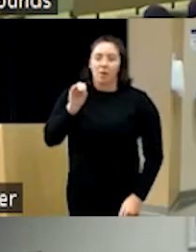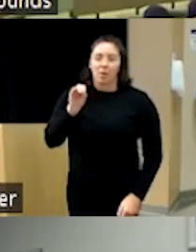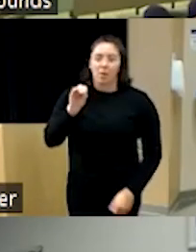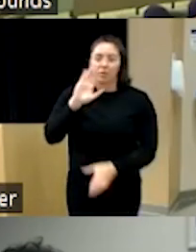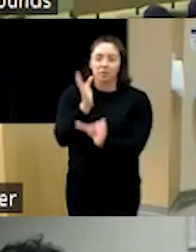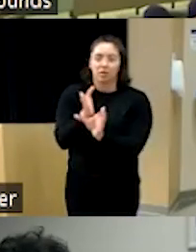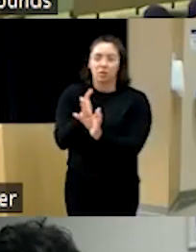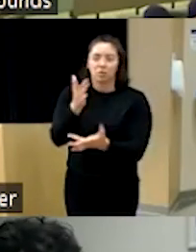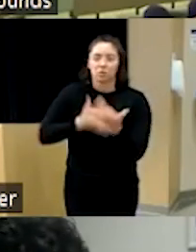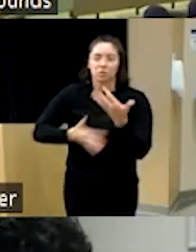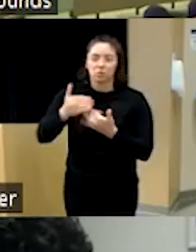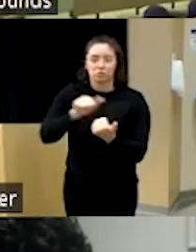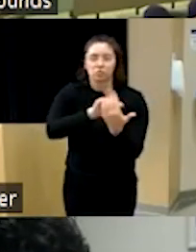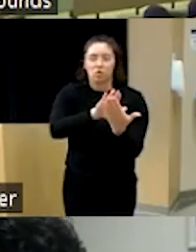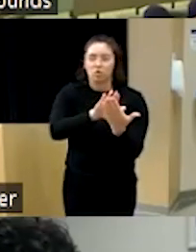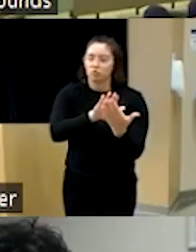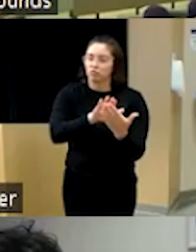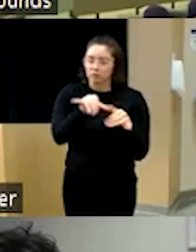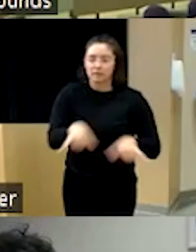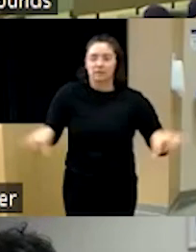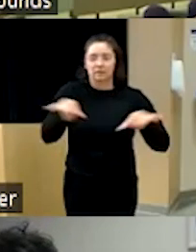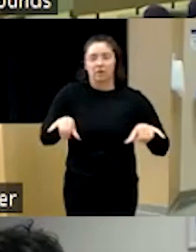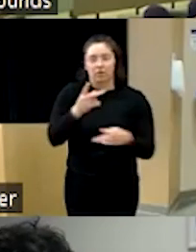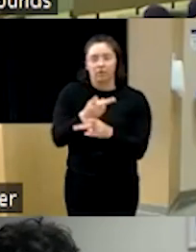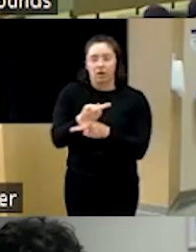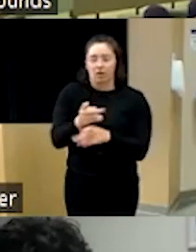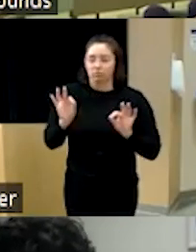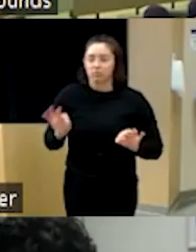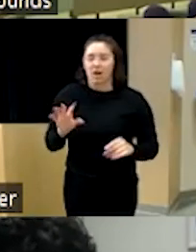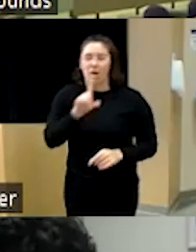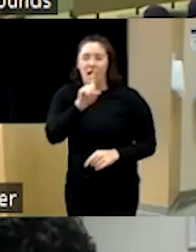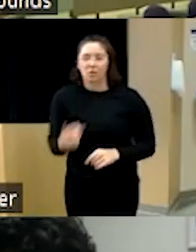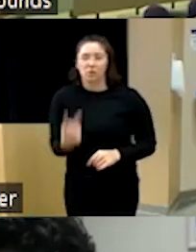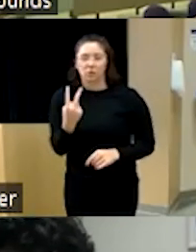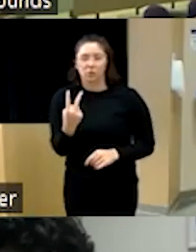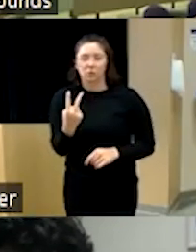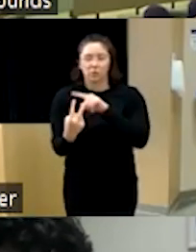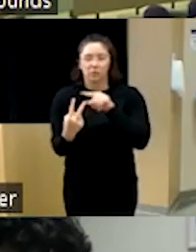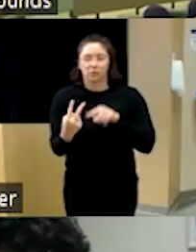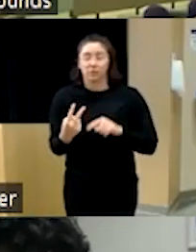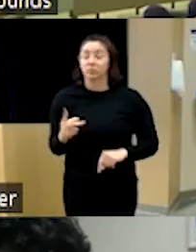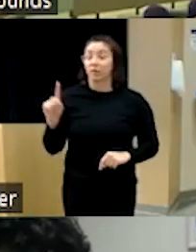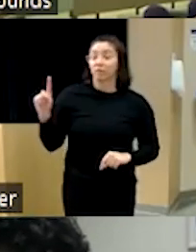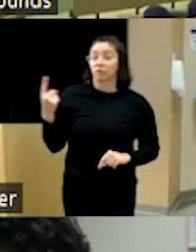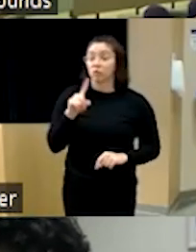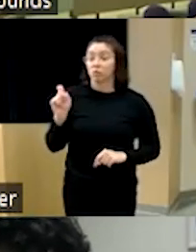standard of care and ask two questions in one so I hope that I do it justice um the first is about um